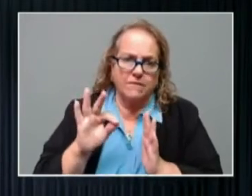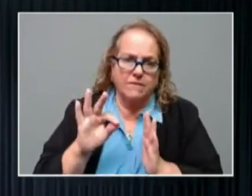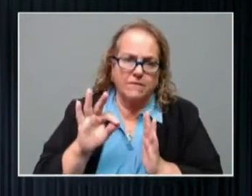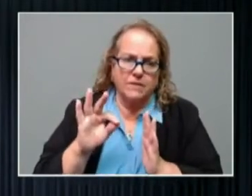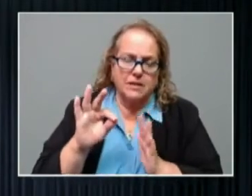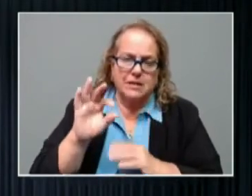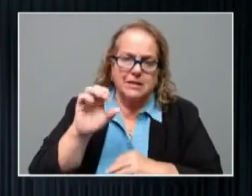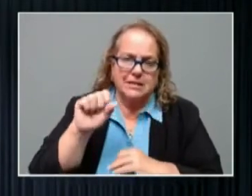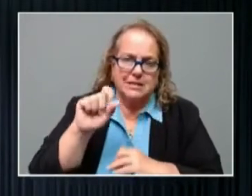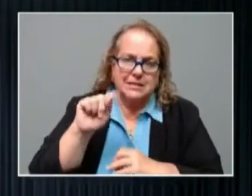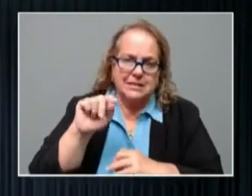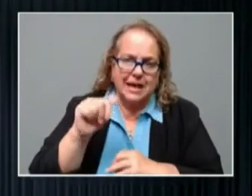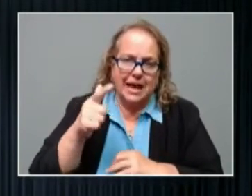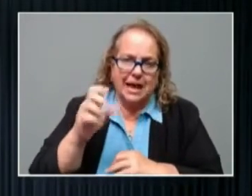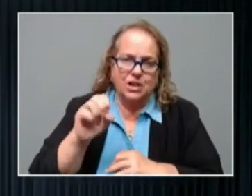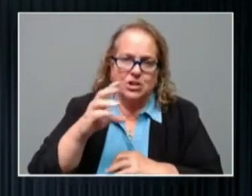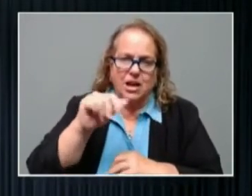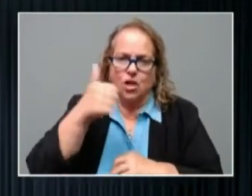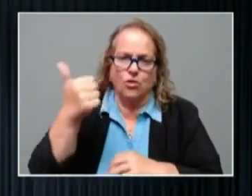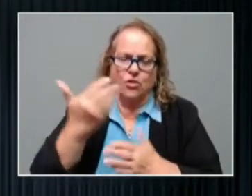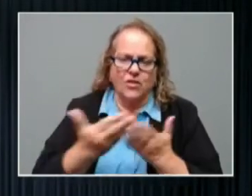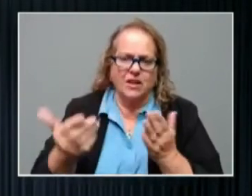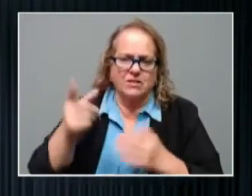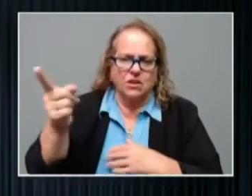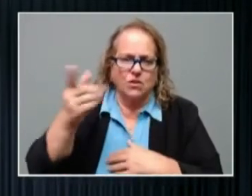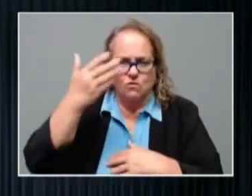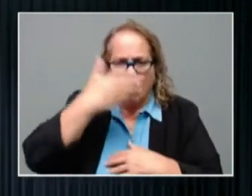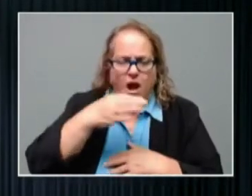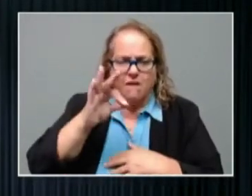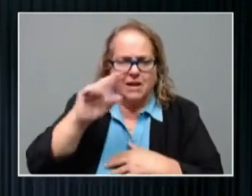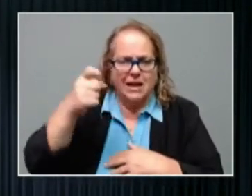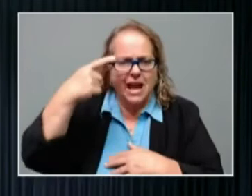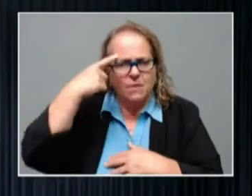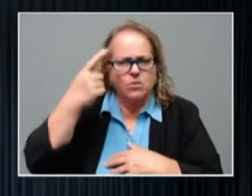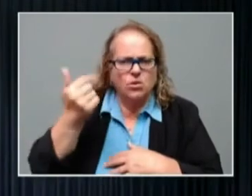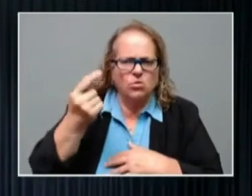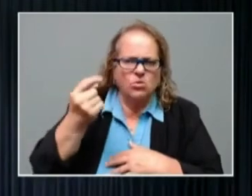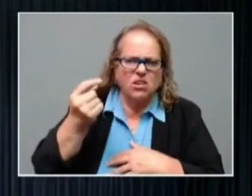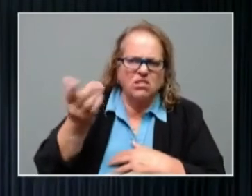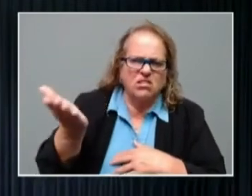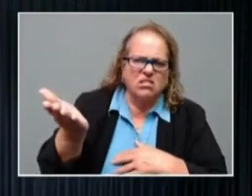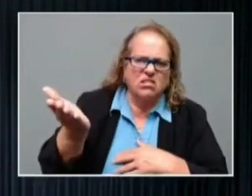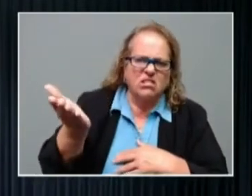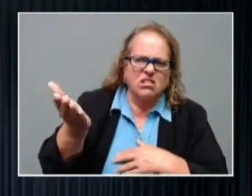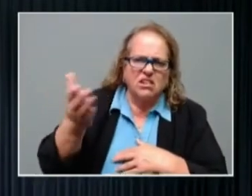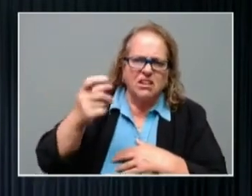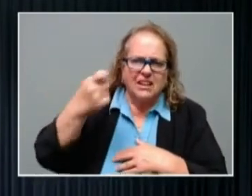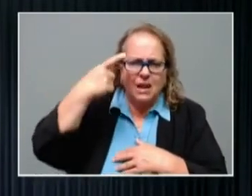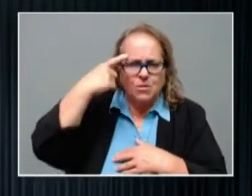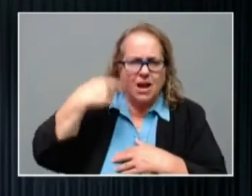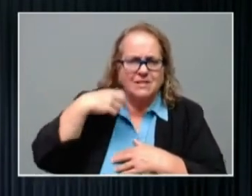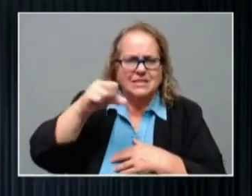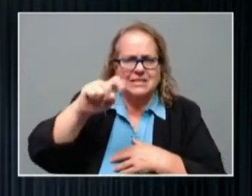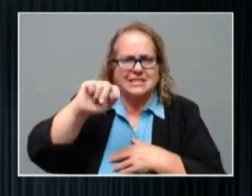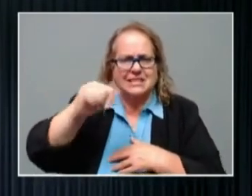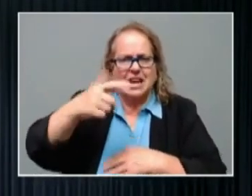out on the front of the capital? What are we gonna see there? And when are we going to see it? Uh, There is a stage being constructed at the front of the